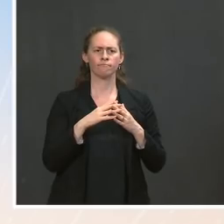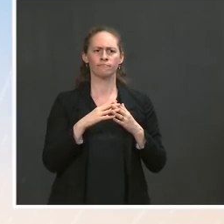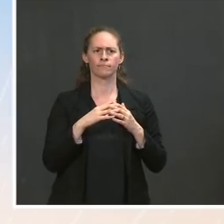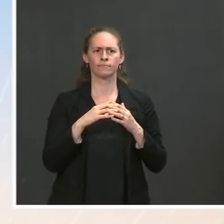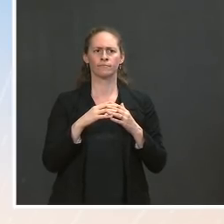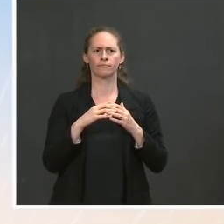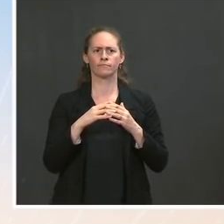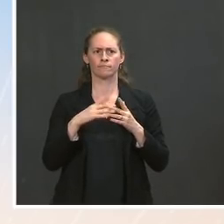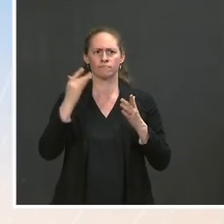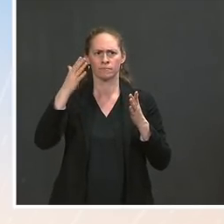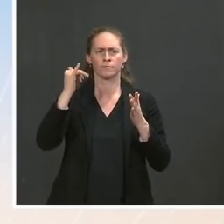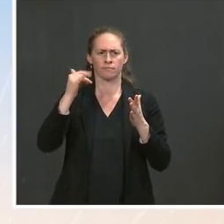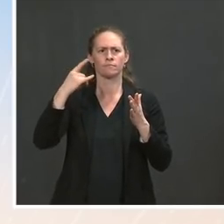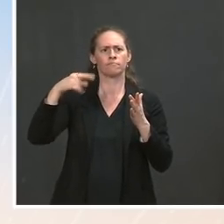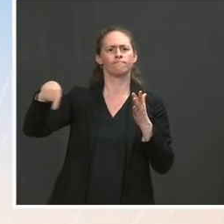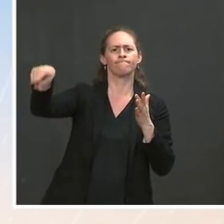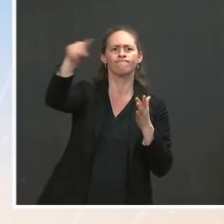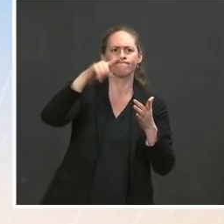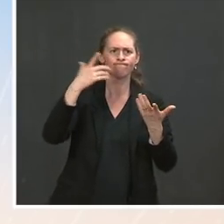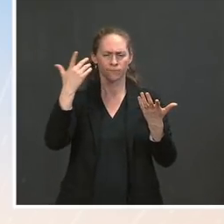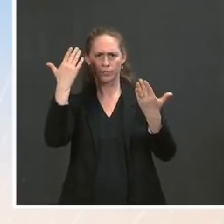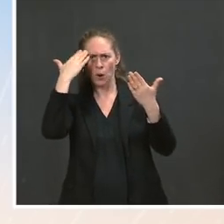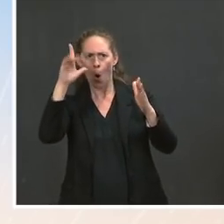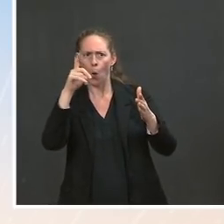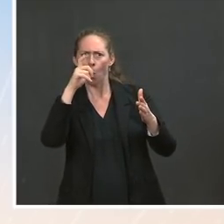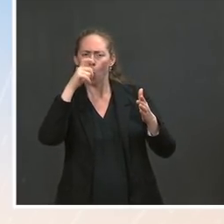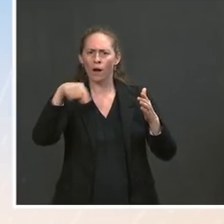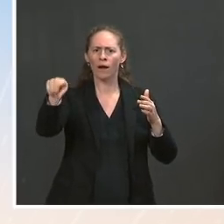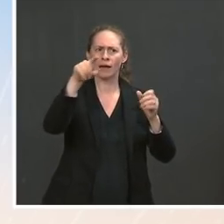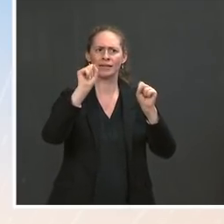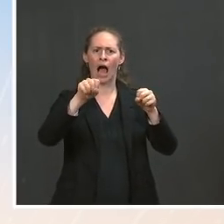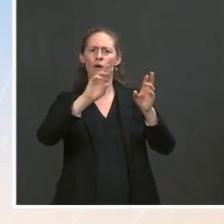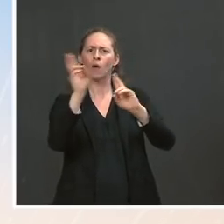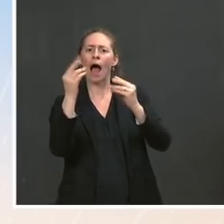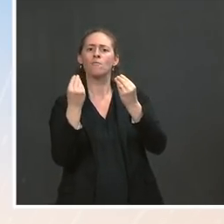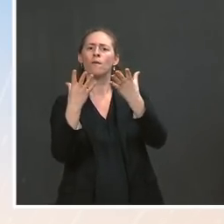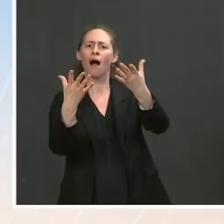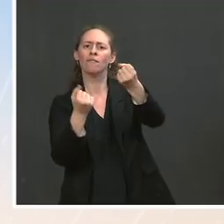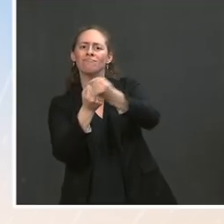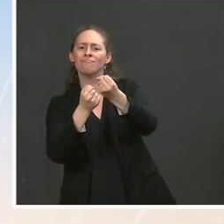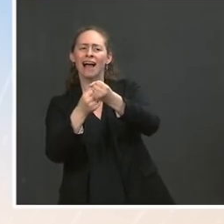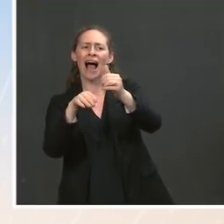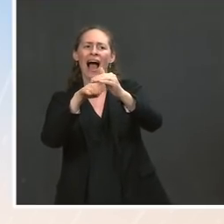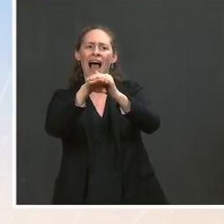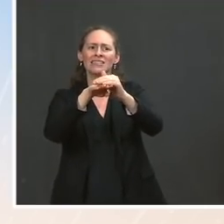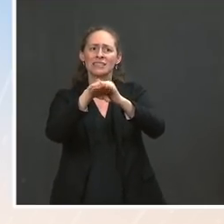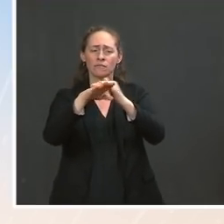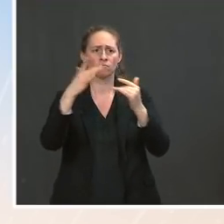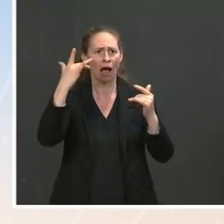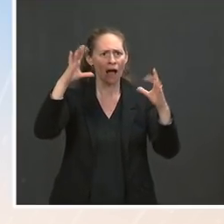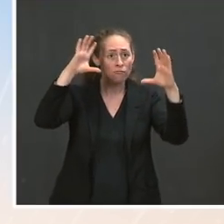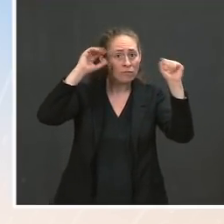Why is that still something that he has not rescinded? Is he reviewing that? What is the situation there?